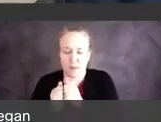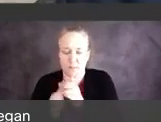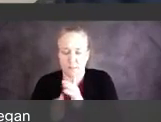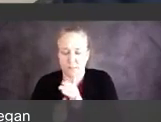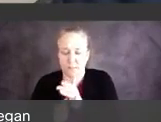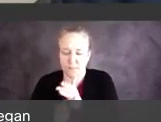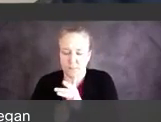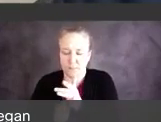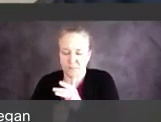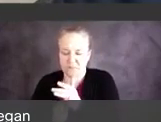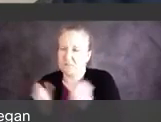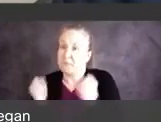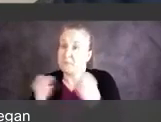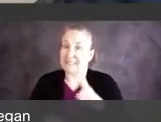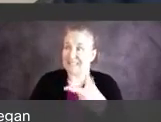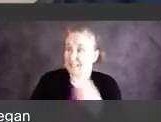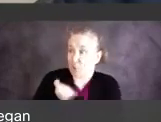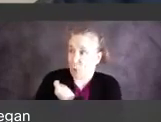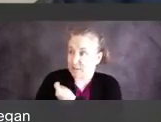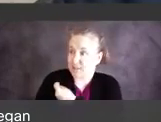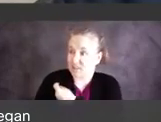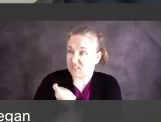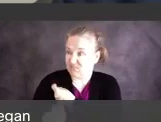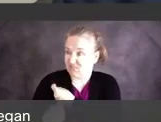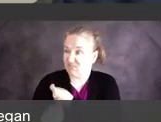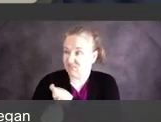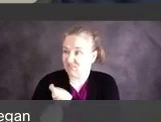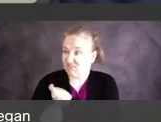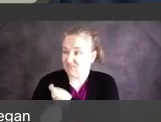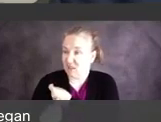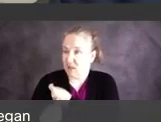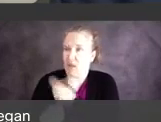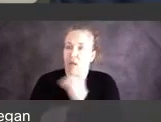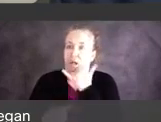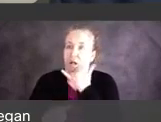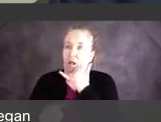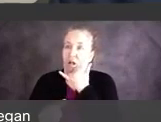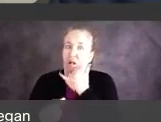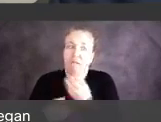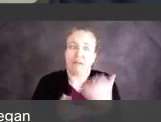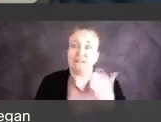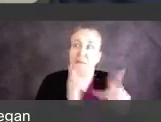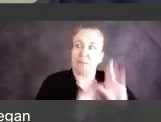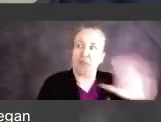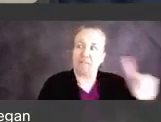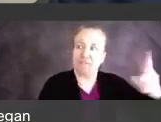many of the second doses being provided as first doses to some people. Could either of you speak to